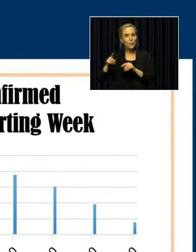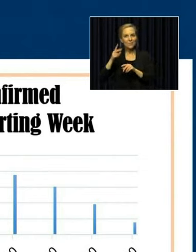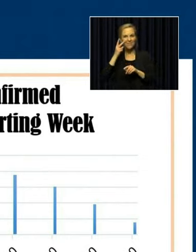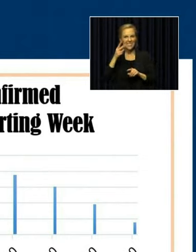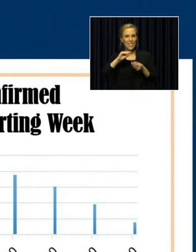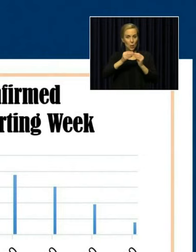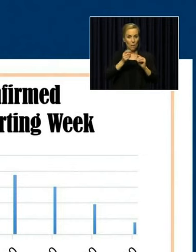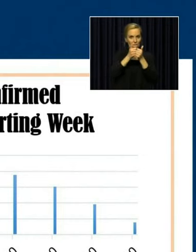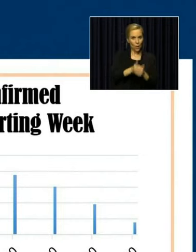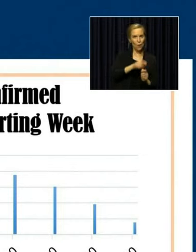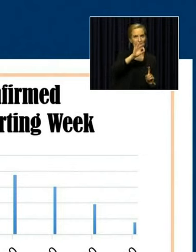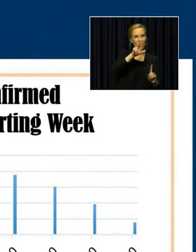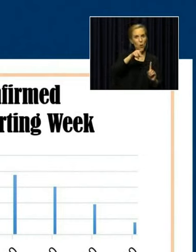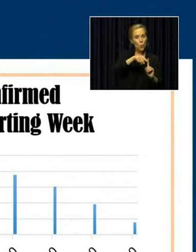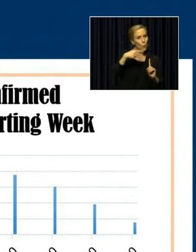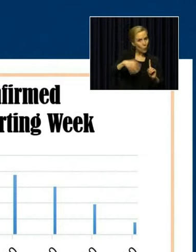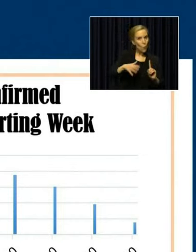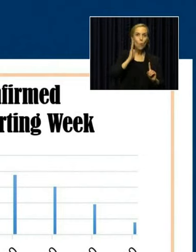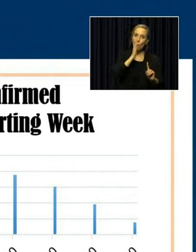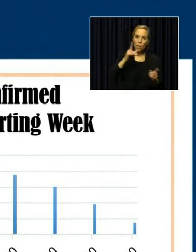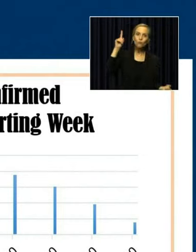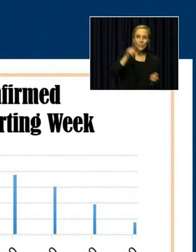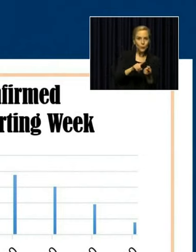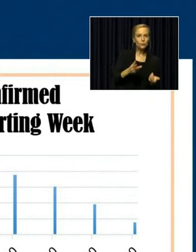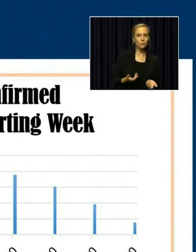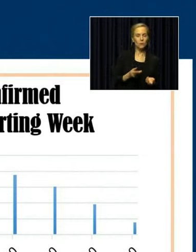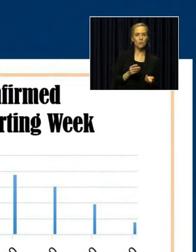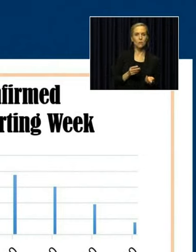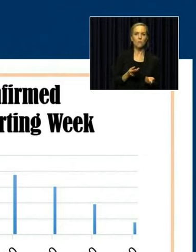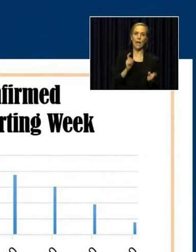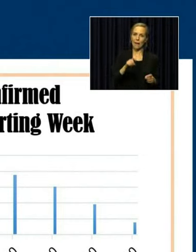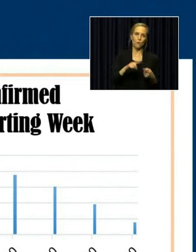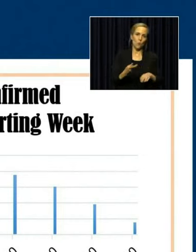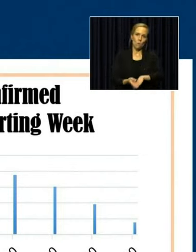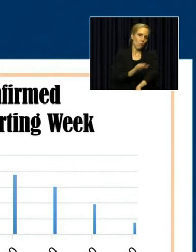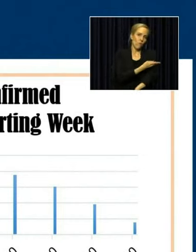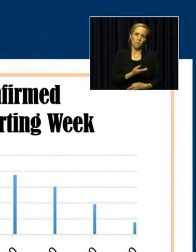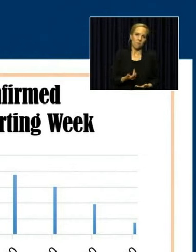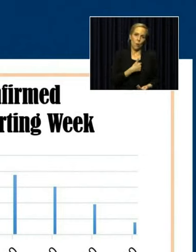AGGRESSIVE ACTION AND PUT THEM IN PLACE, YOU HAVE BOUGHT INTO IT.